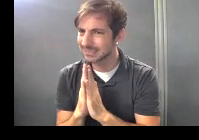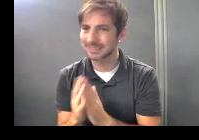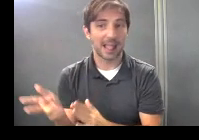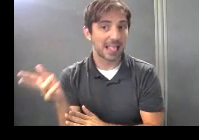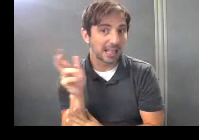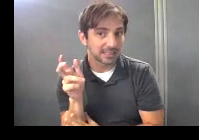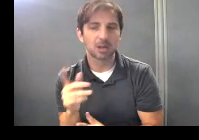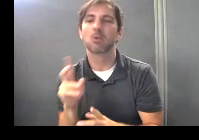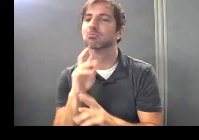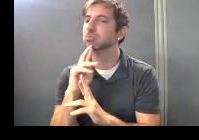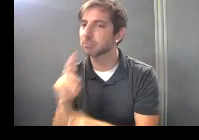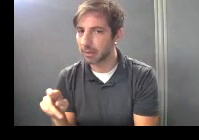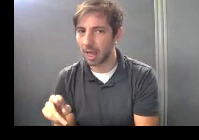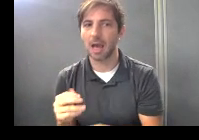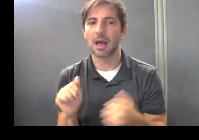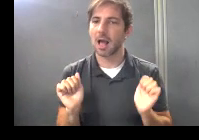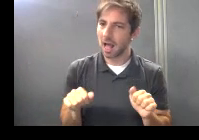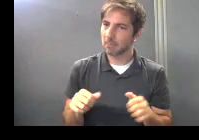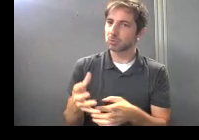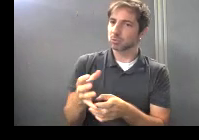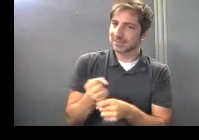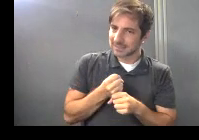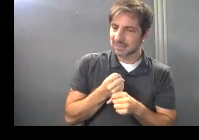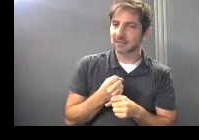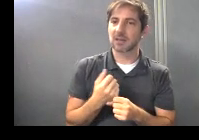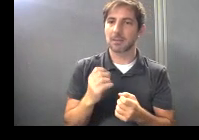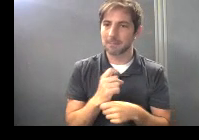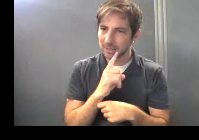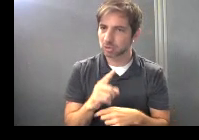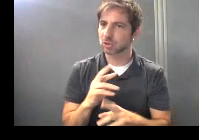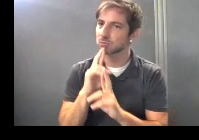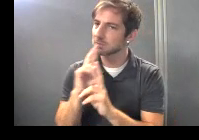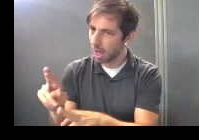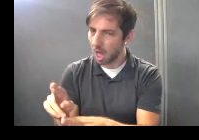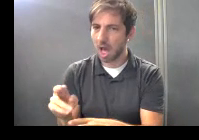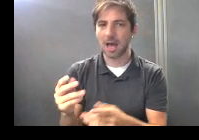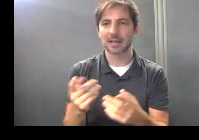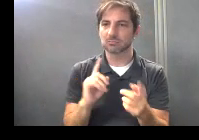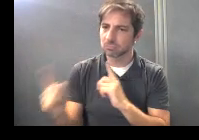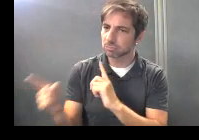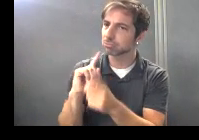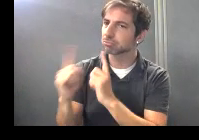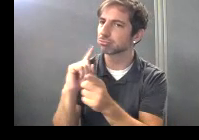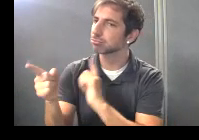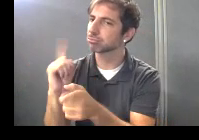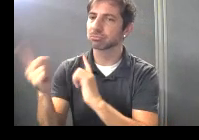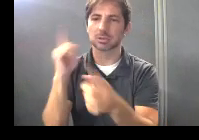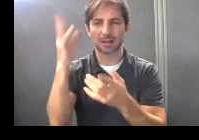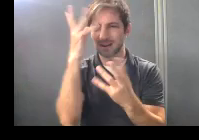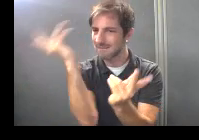JUST TO MAKE SURE YOU ARE RESPONSIVE TO HAVE AN ONGOING DIALOGUE, ALL OF THAT CAN BE CONDUCIVE